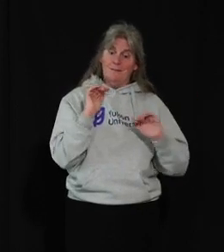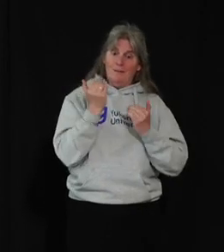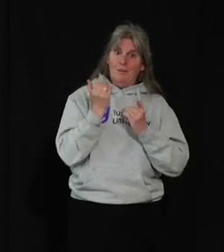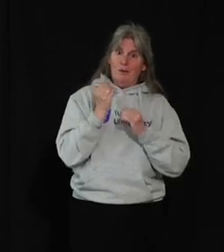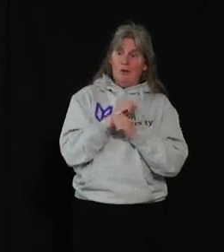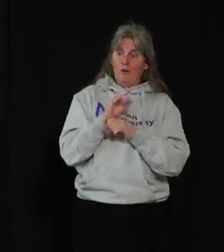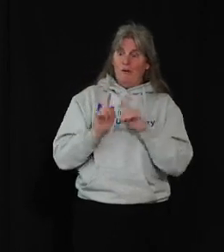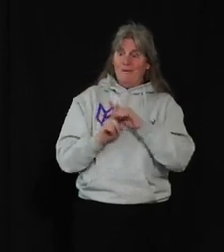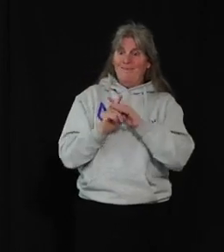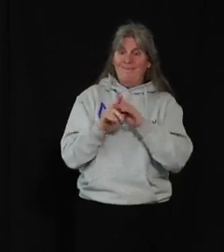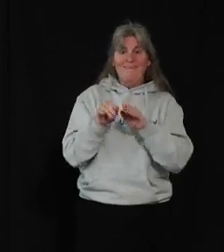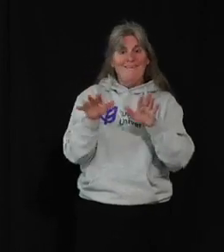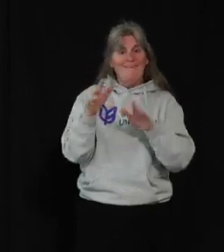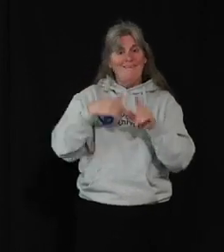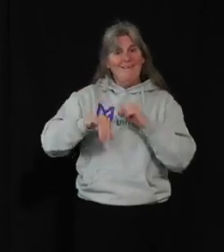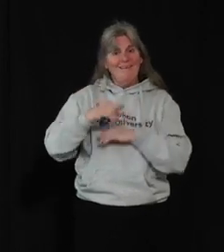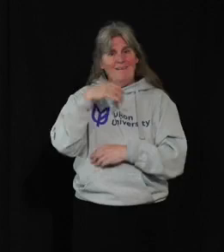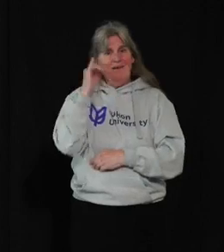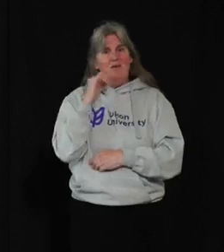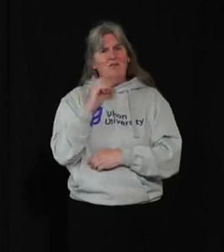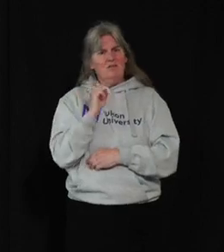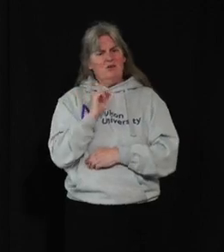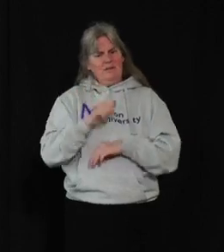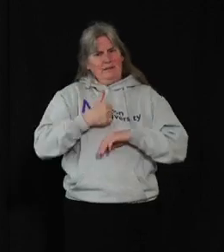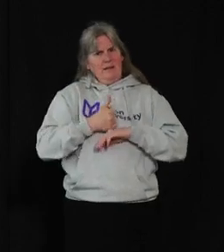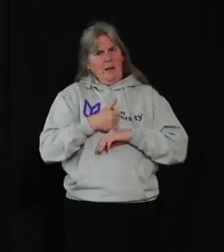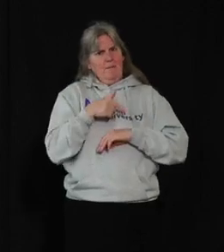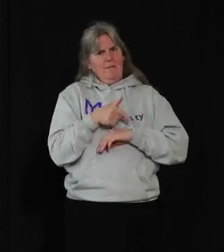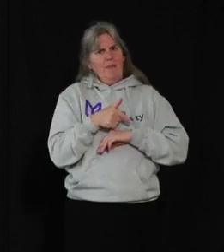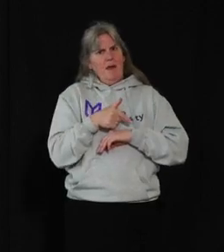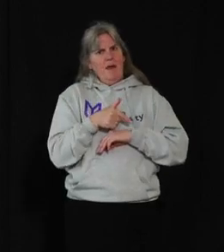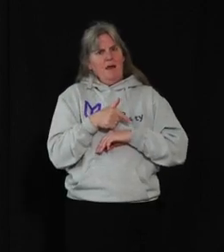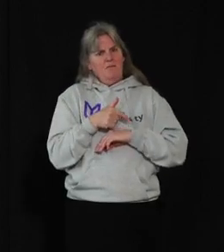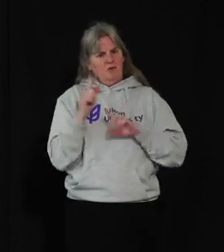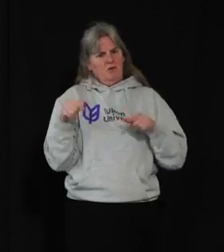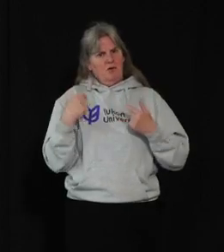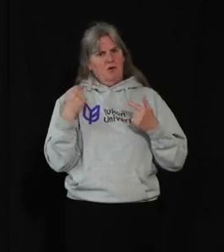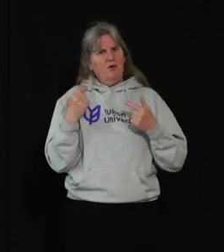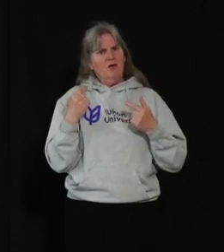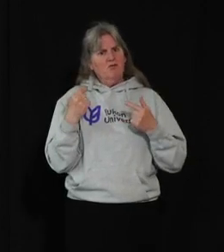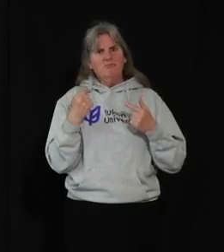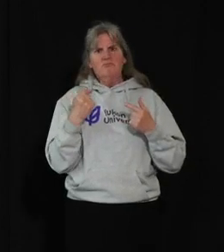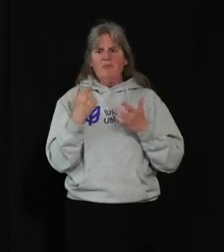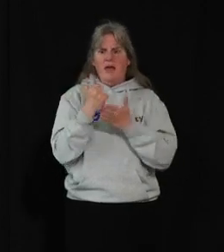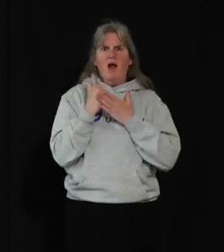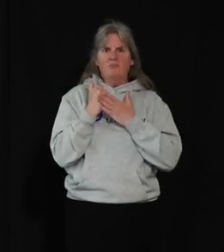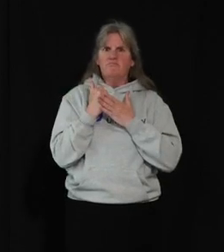planked the curve. The provisions in place are important to us so far, and as